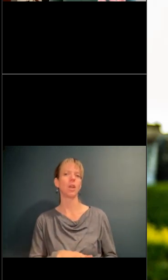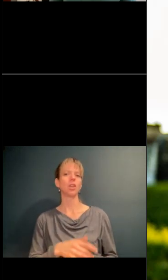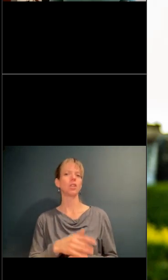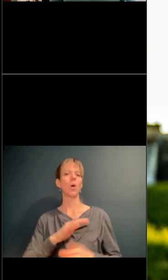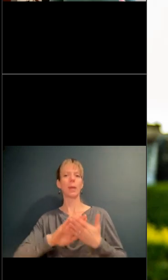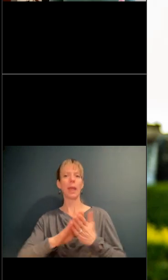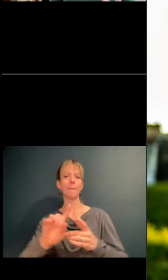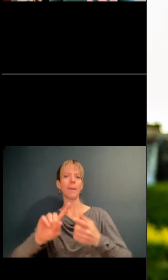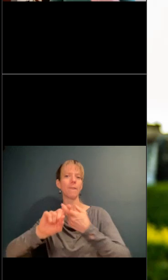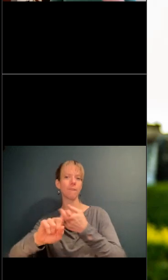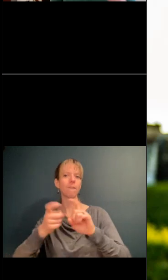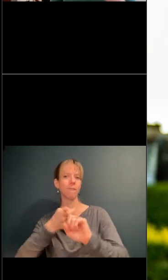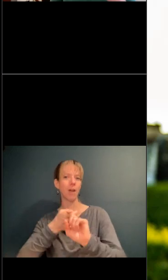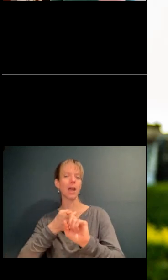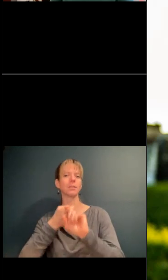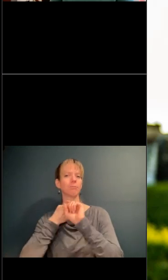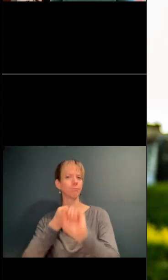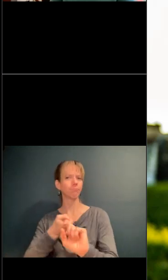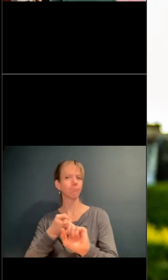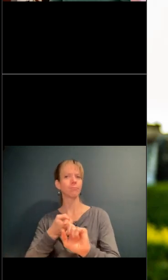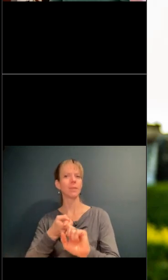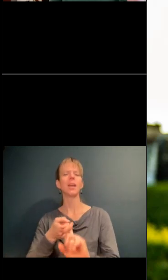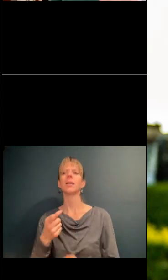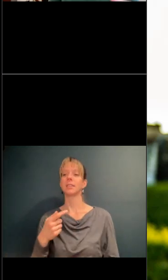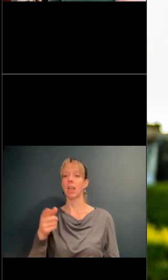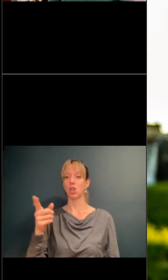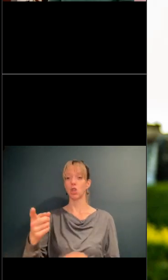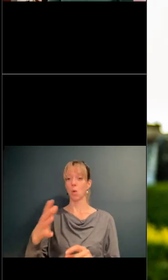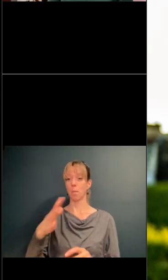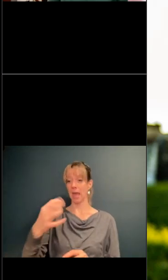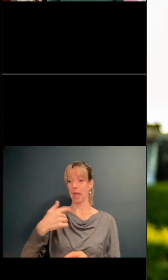others in your life who say, "I choose you back." It's these relationships marked by